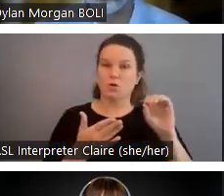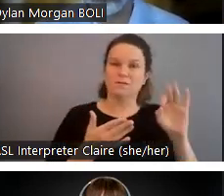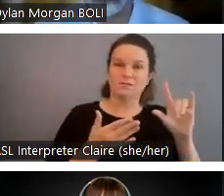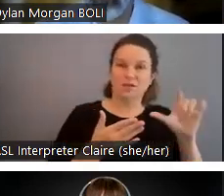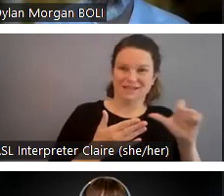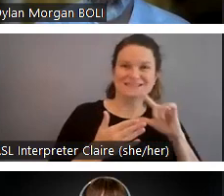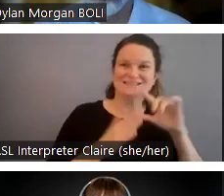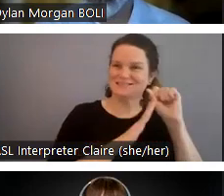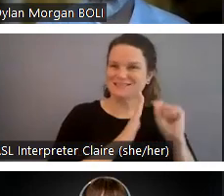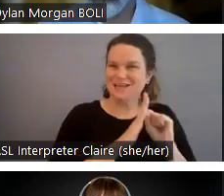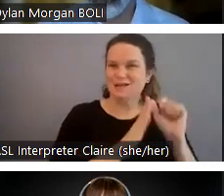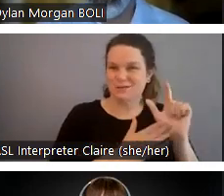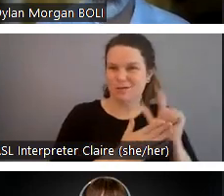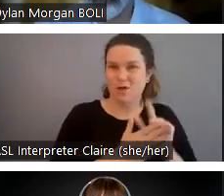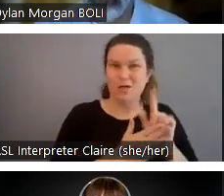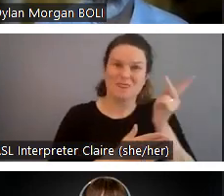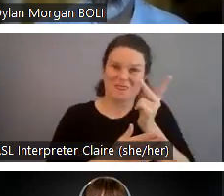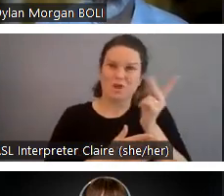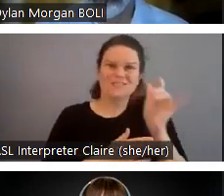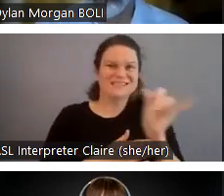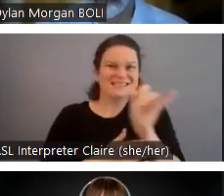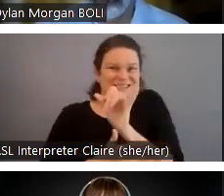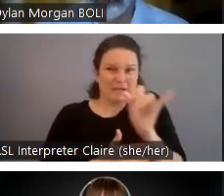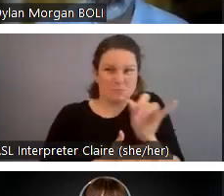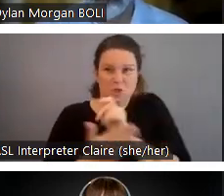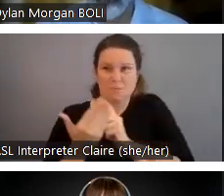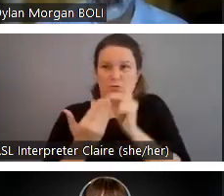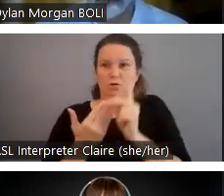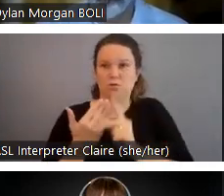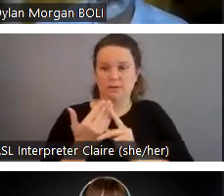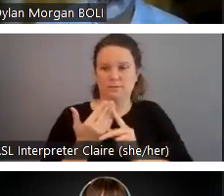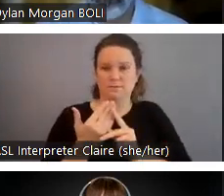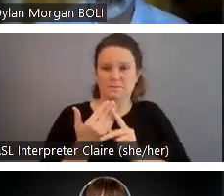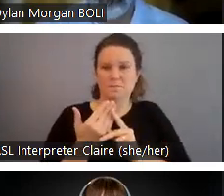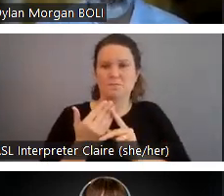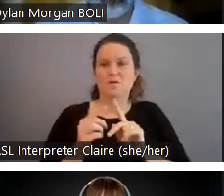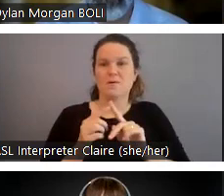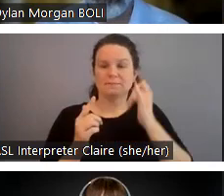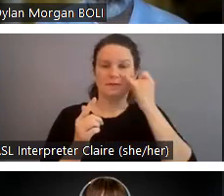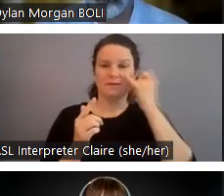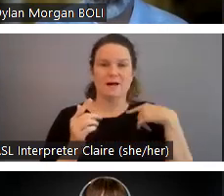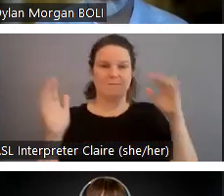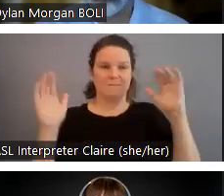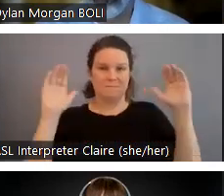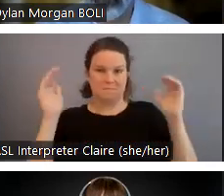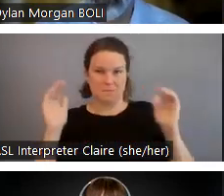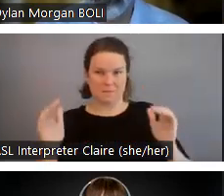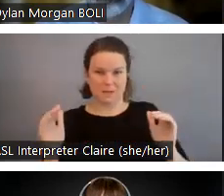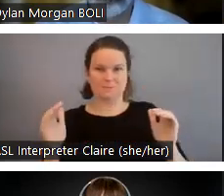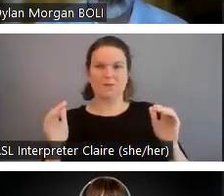our state law. They're very similar programs but the, you know, when I kind of walked through, or raced through, you know,